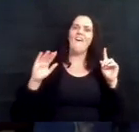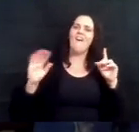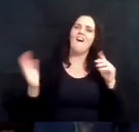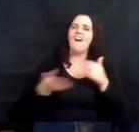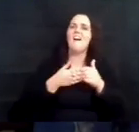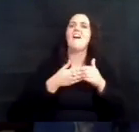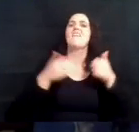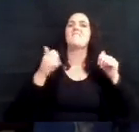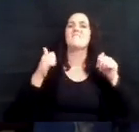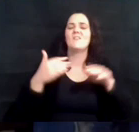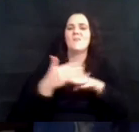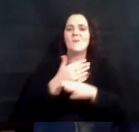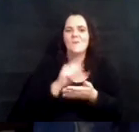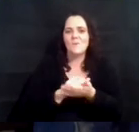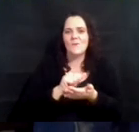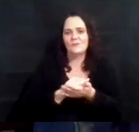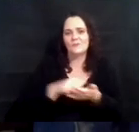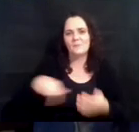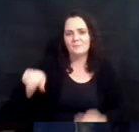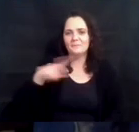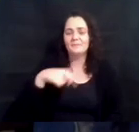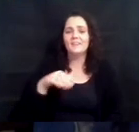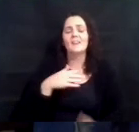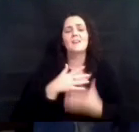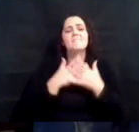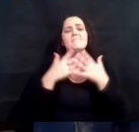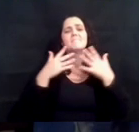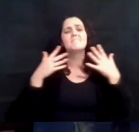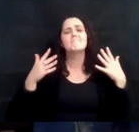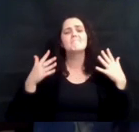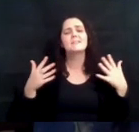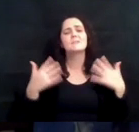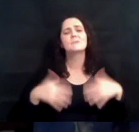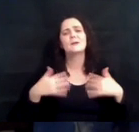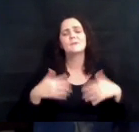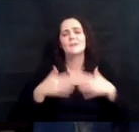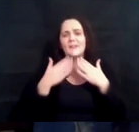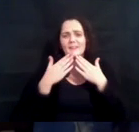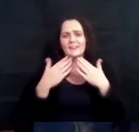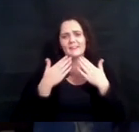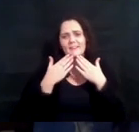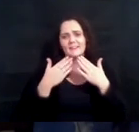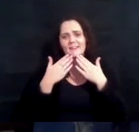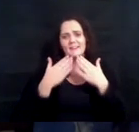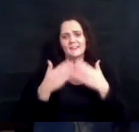gonna talk a little bit more about that. But look, I have to say, thank you so much y'all.